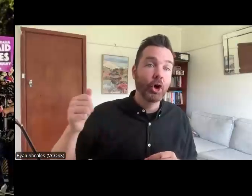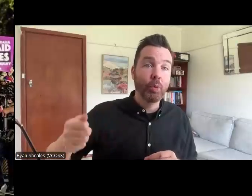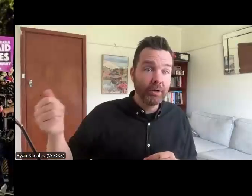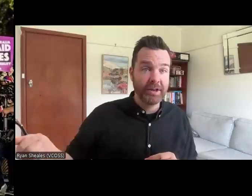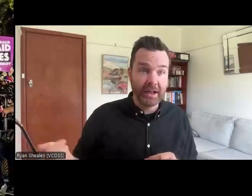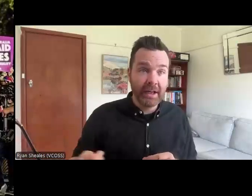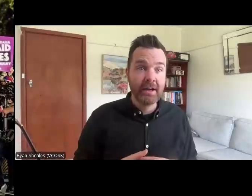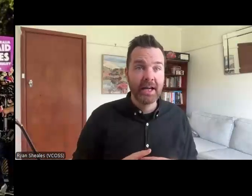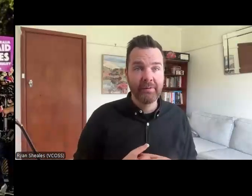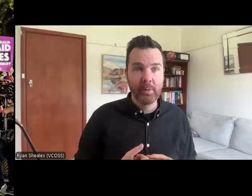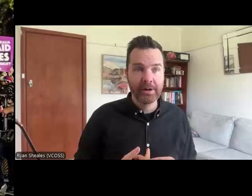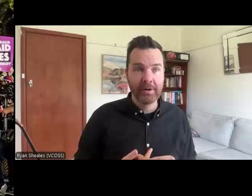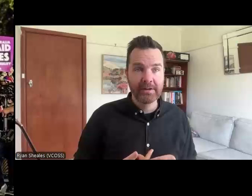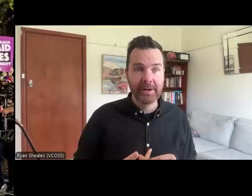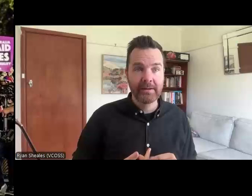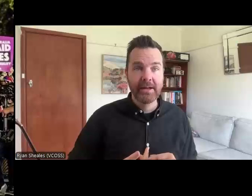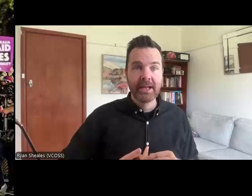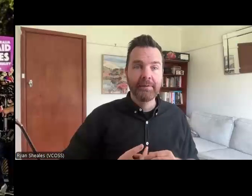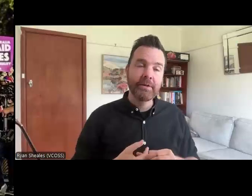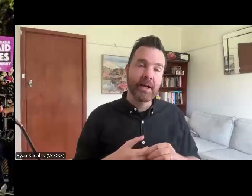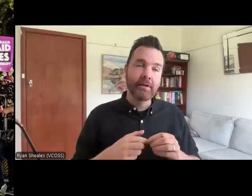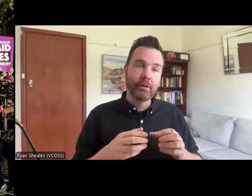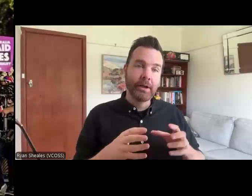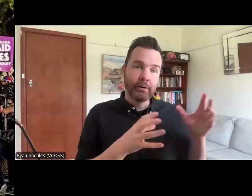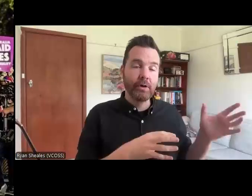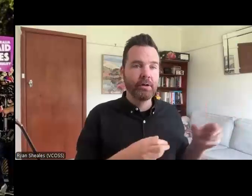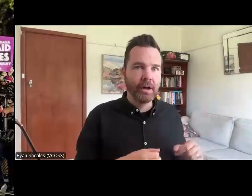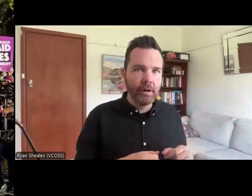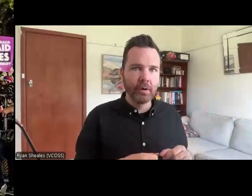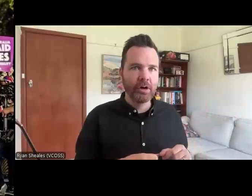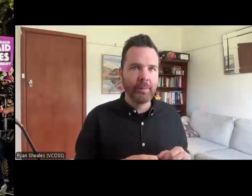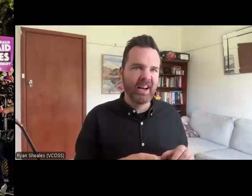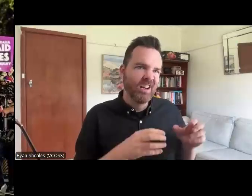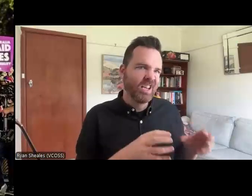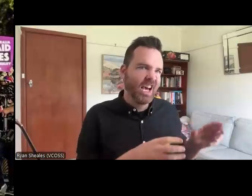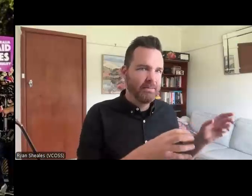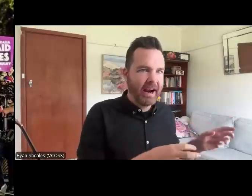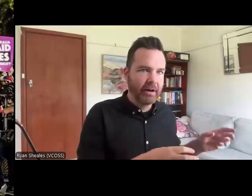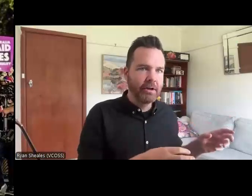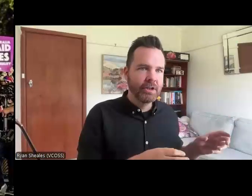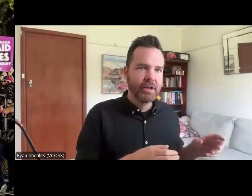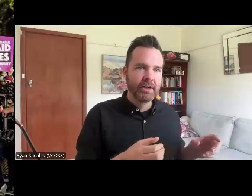equality everyone agrees with. If you start talking or if you continue talking about gay marriage it's